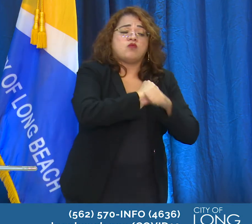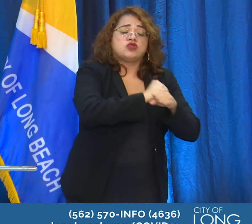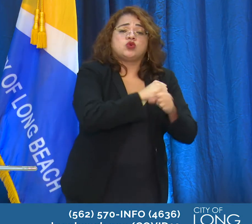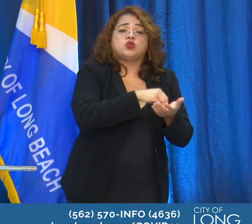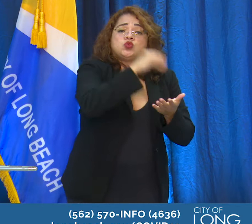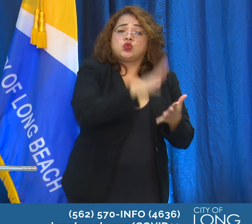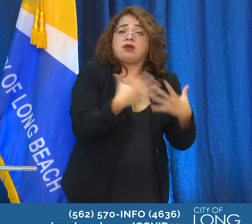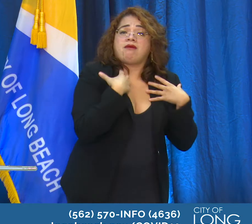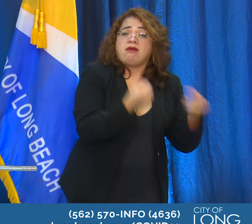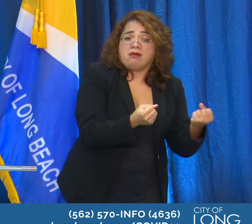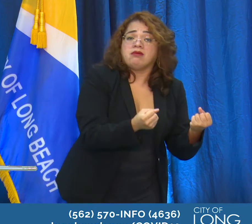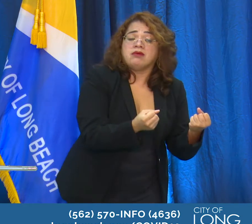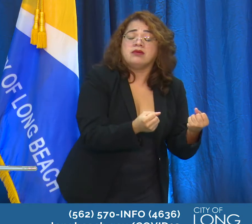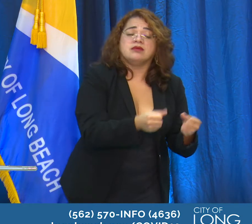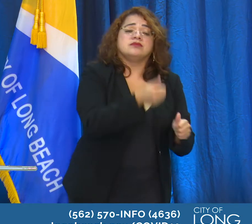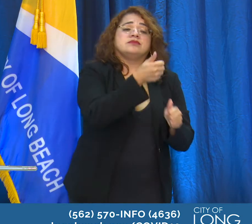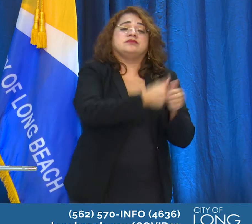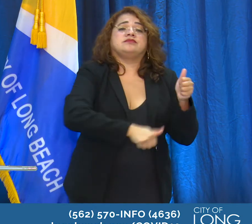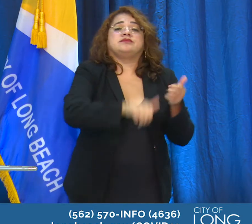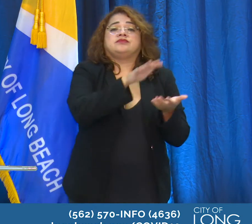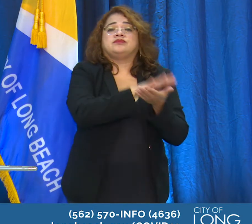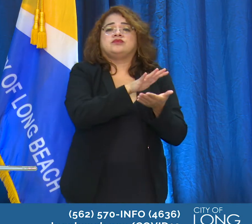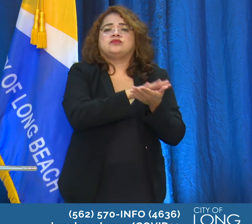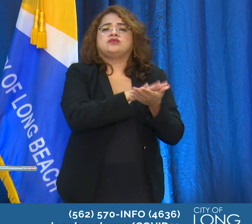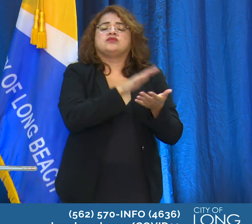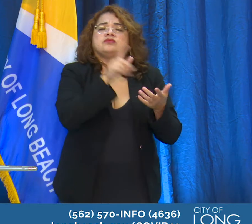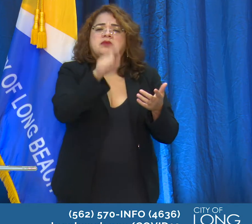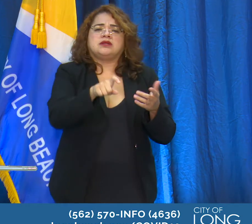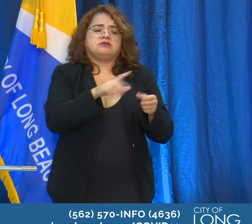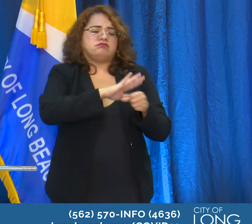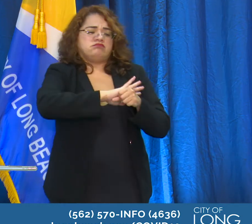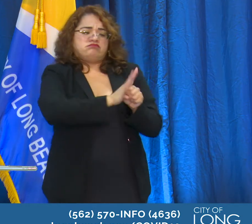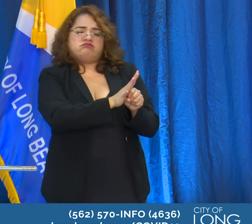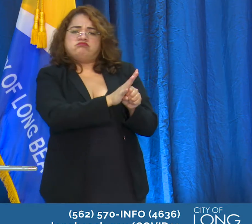So each school is required to have a COVID-19 exposure management plan that describes the